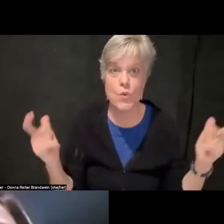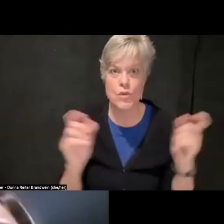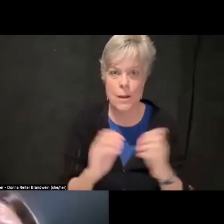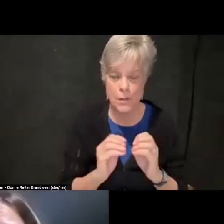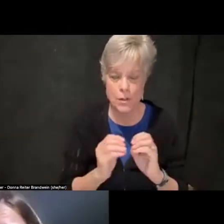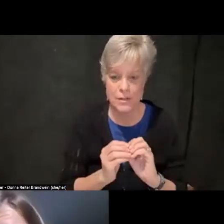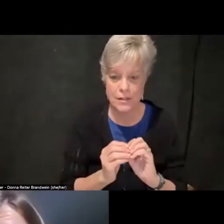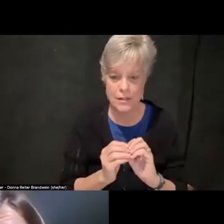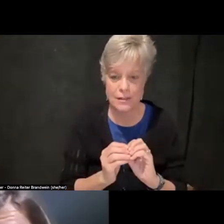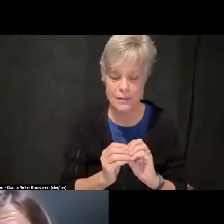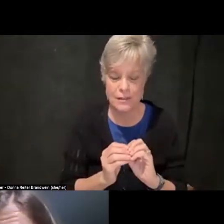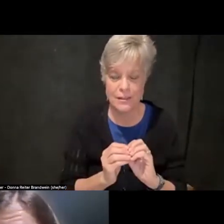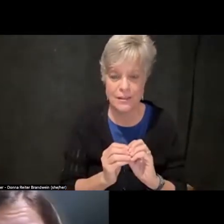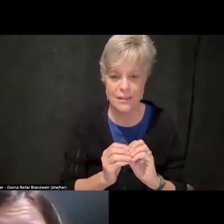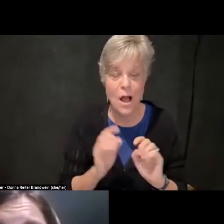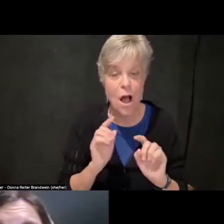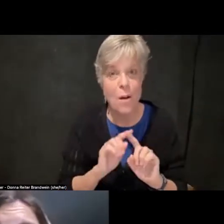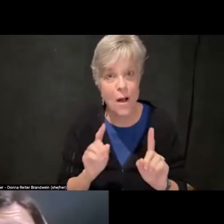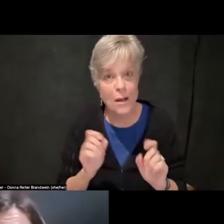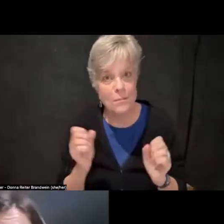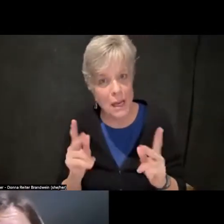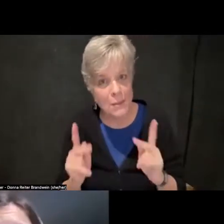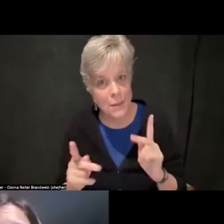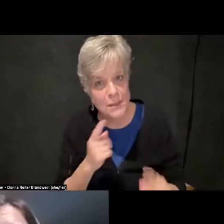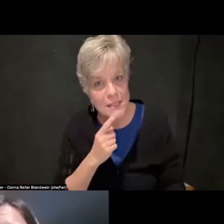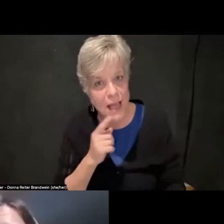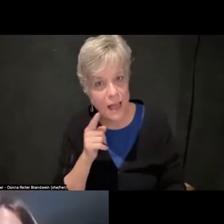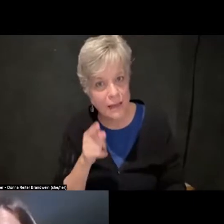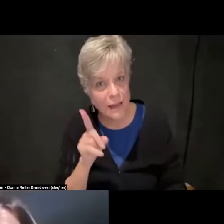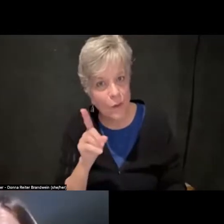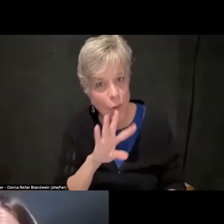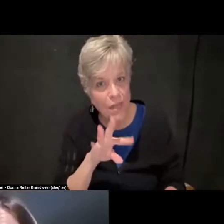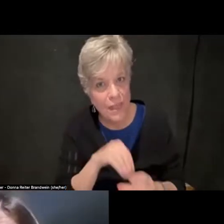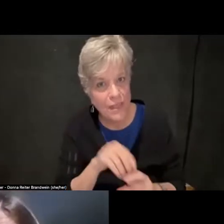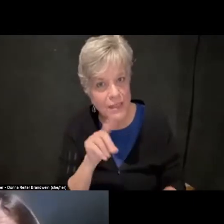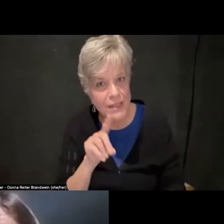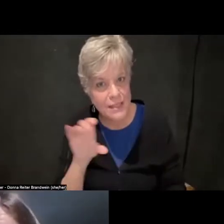that they could explore their identity, that they even seen disability as an identity.